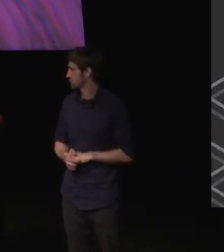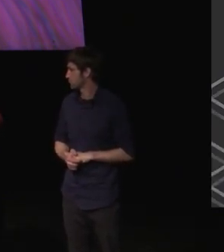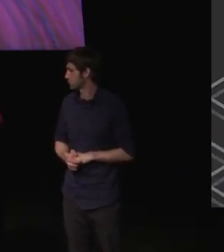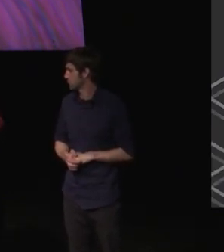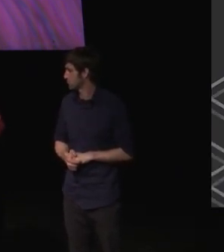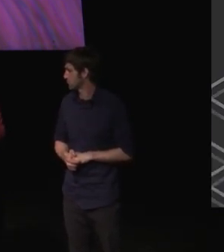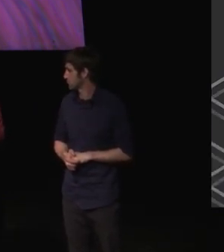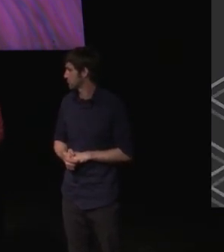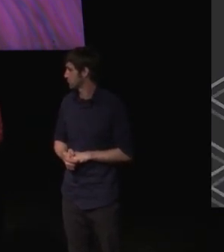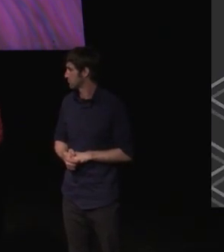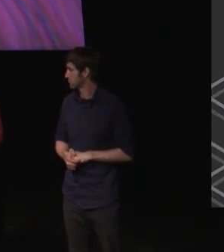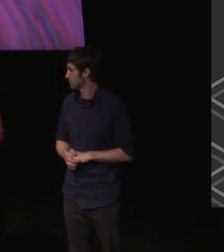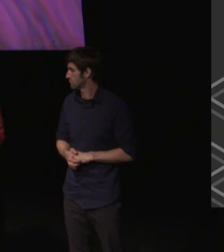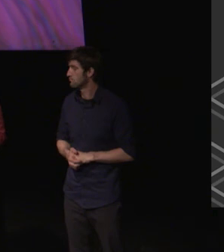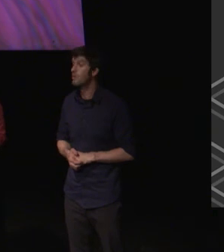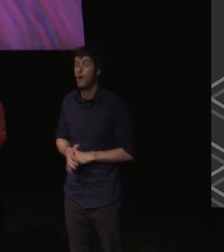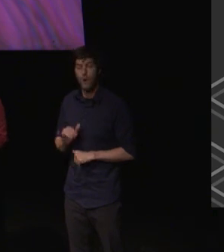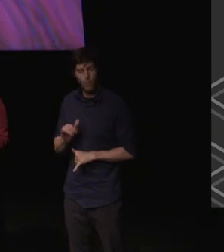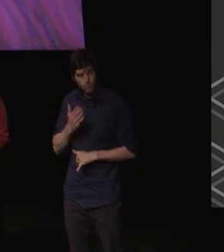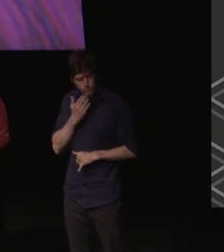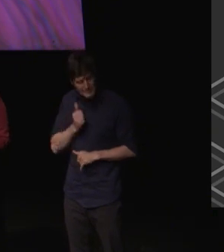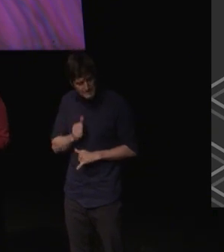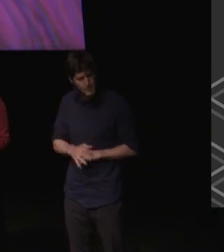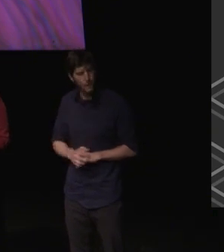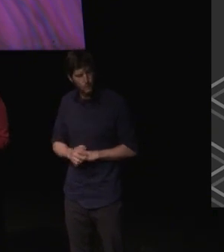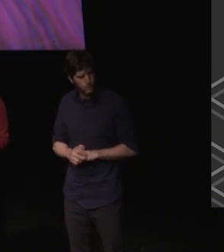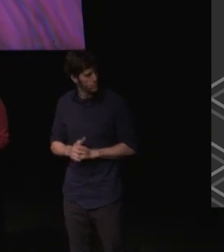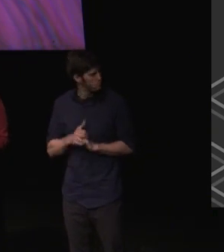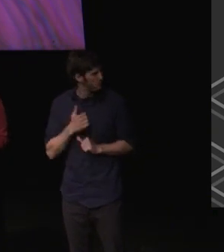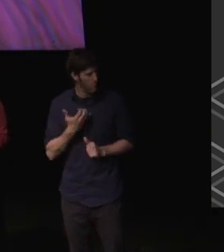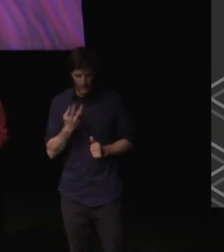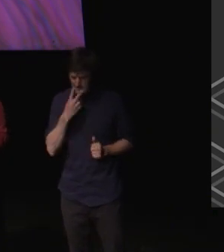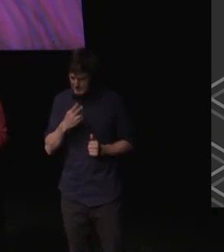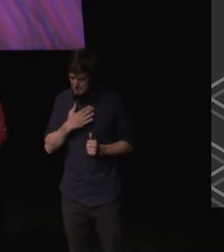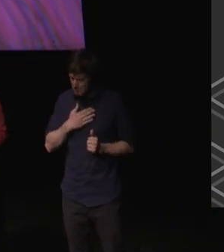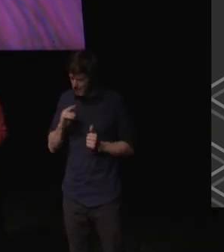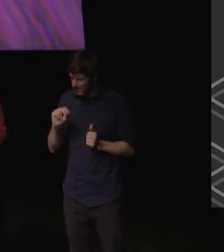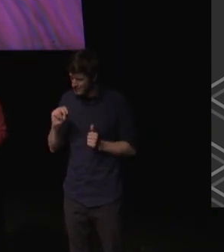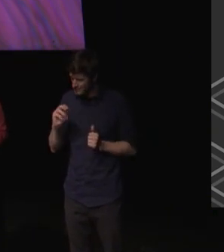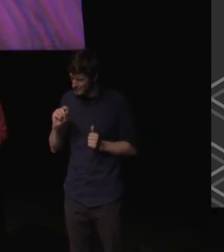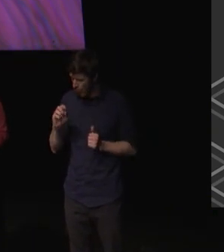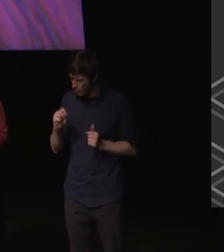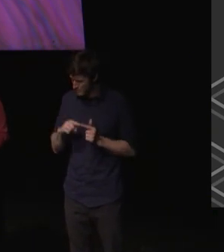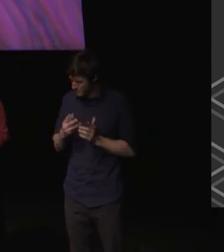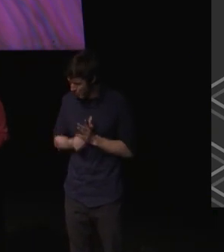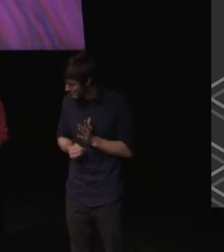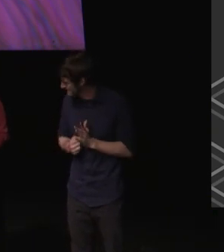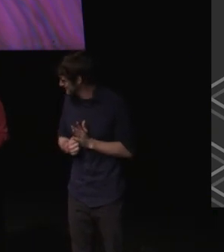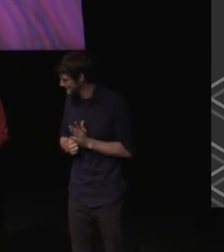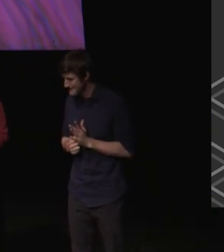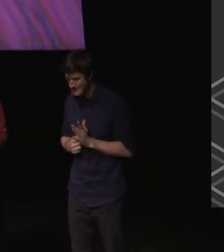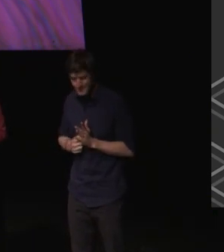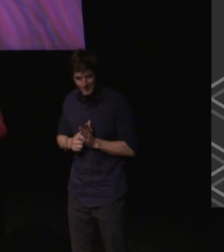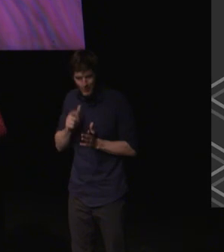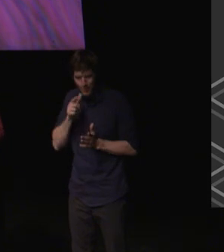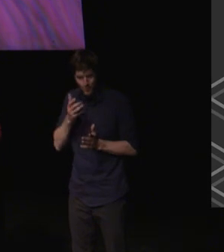Oh, sweet. Sorry, I wanted to see my notes, which went away. LAUGHS Who needs notes? I don't need them.